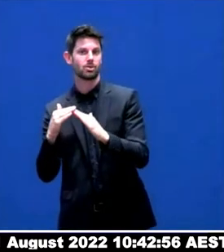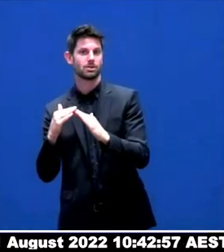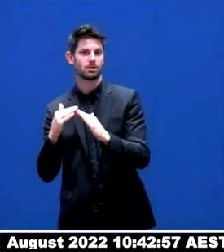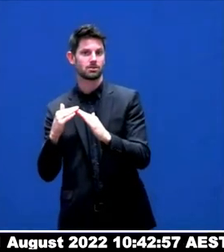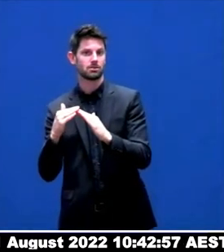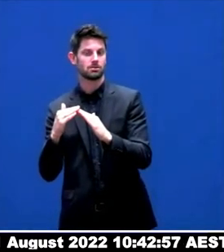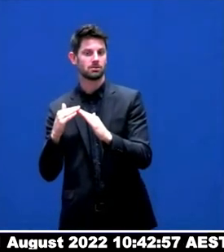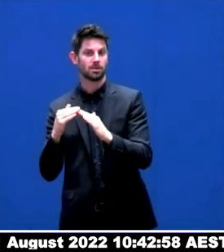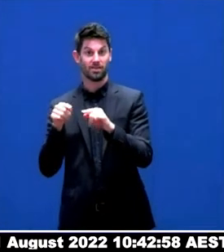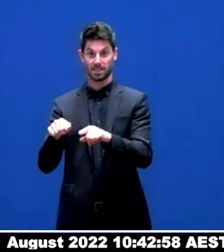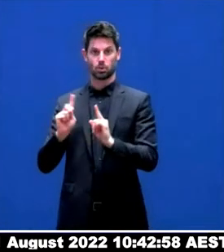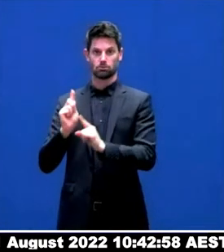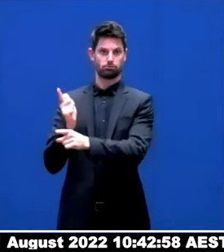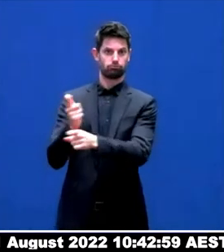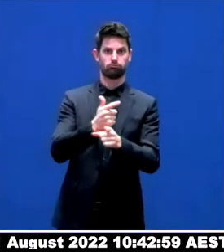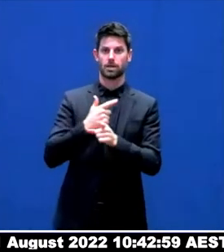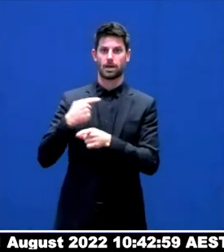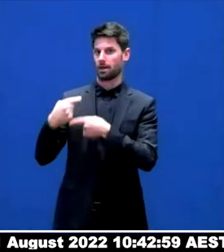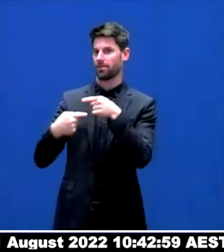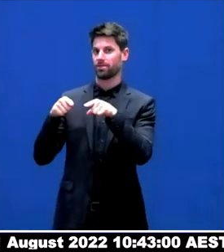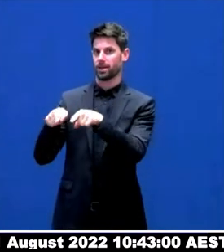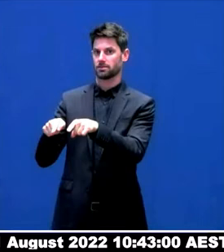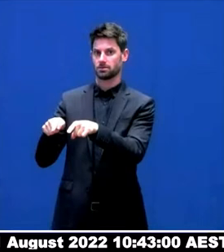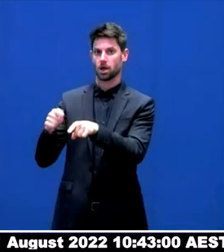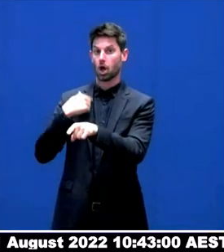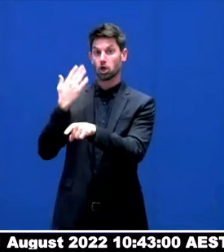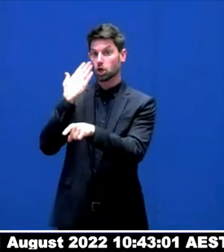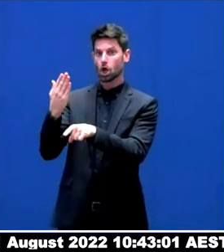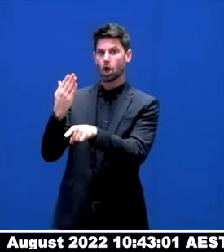I don't know what the discussions focused on for homelessness.